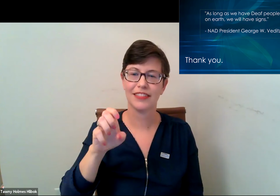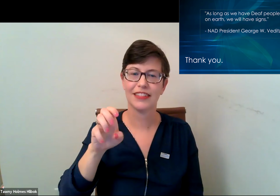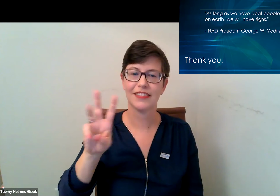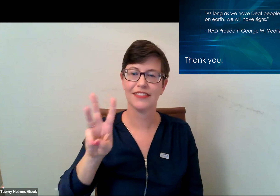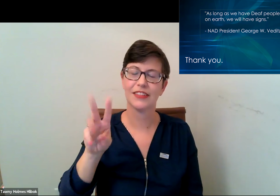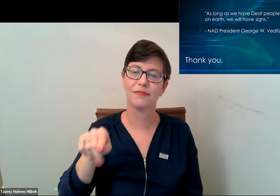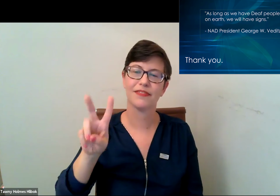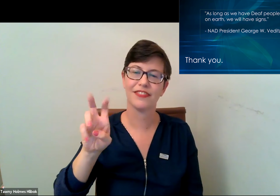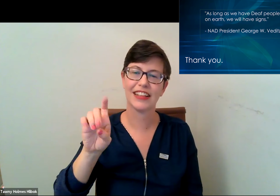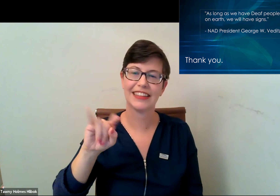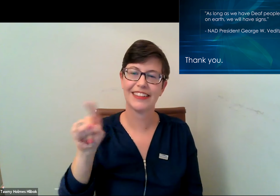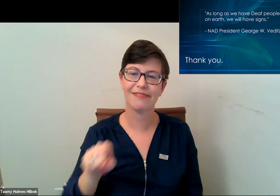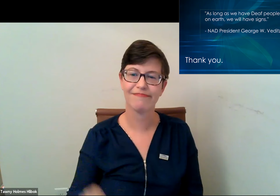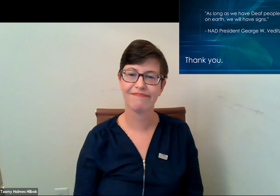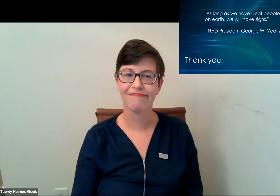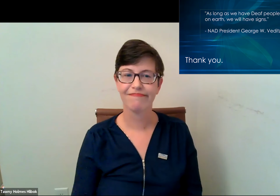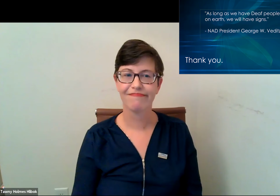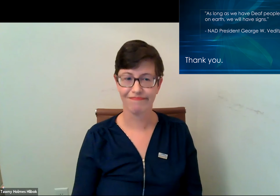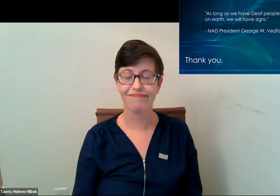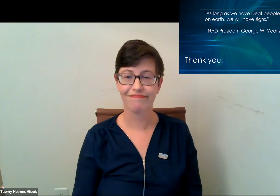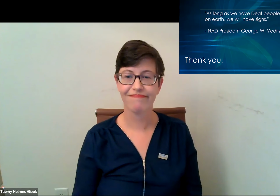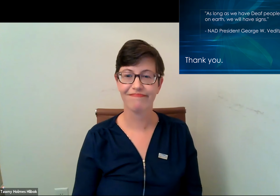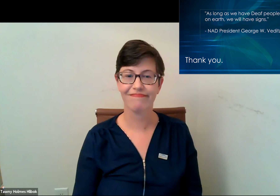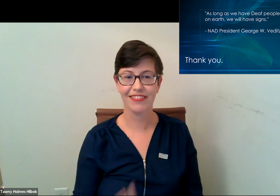From our previous President of nav George bennett's.